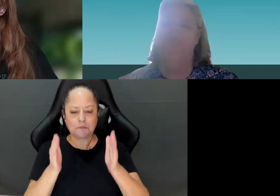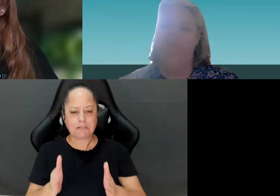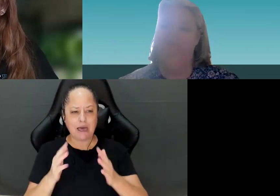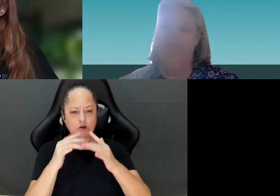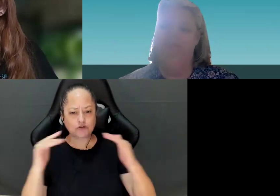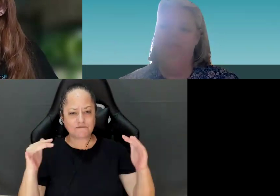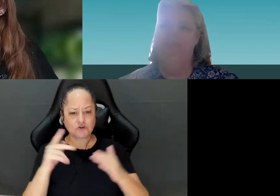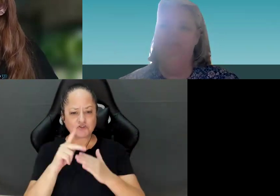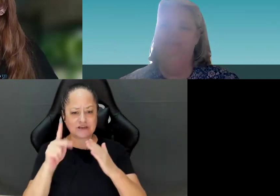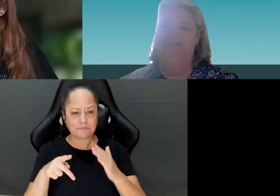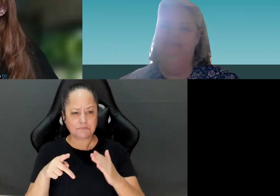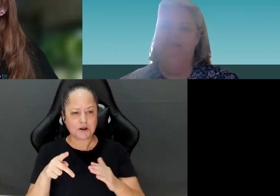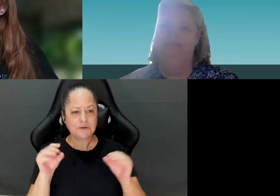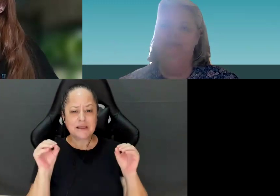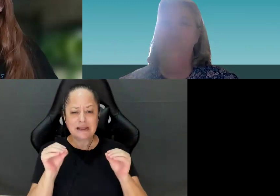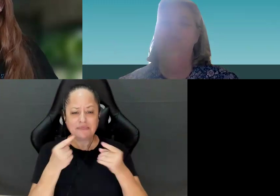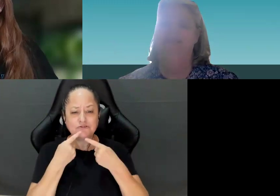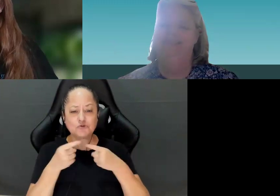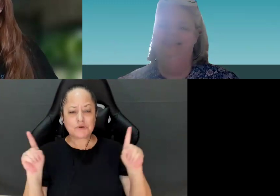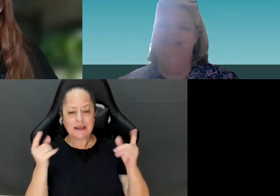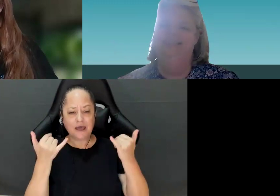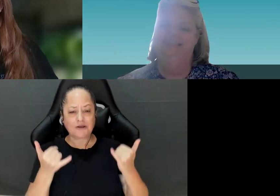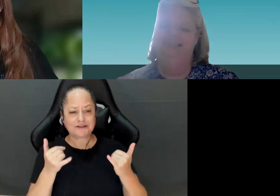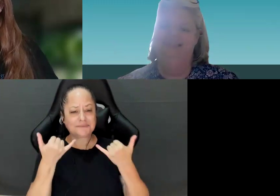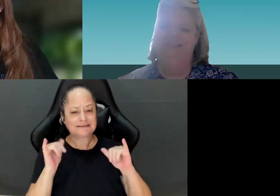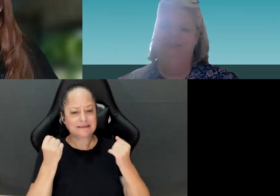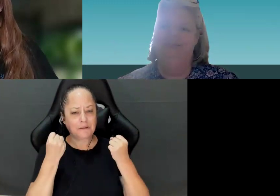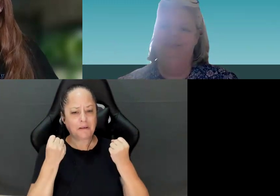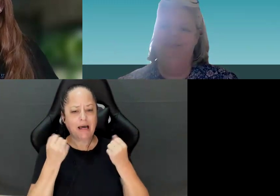So kind of nothing to announce, but there is still a lot of interest in this space.